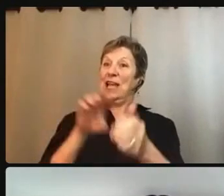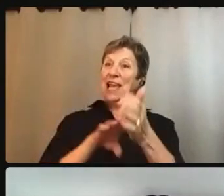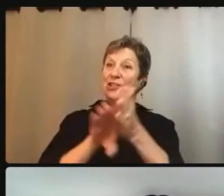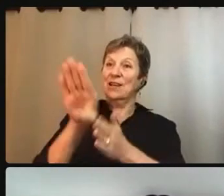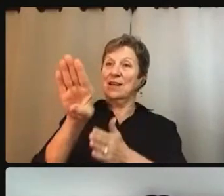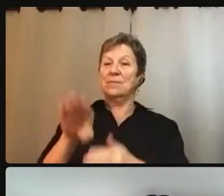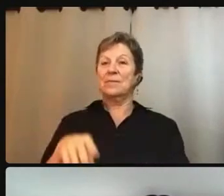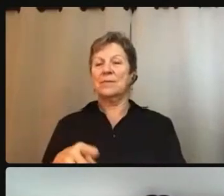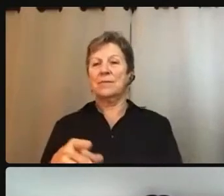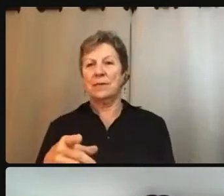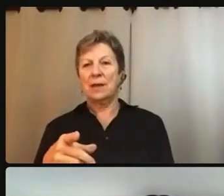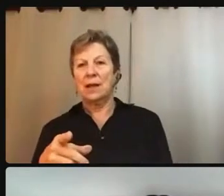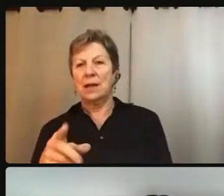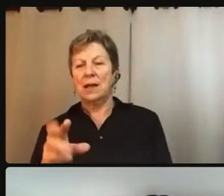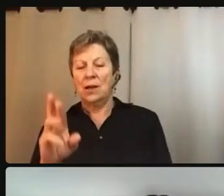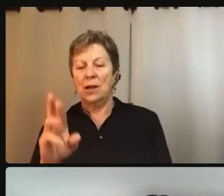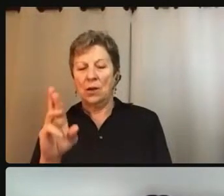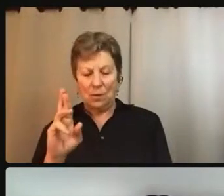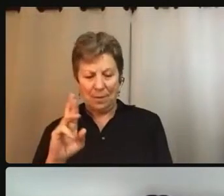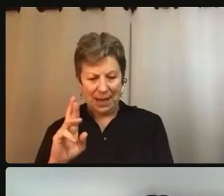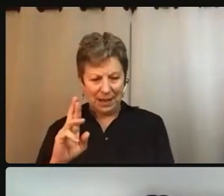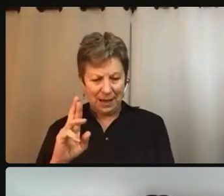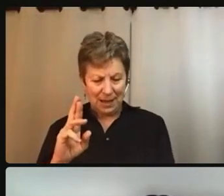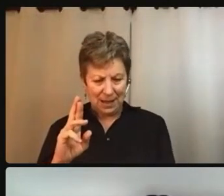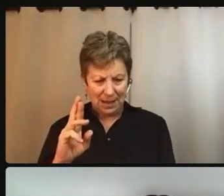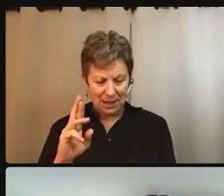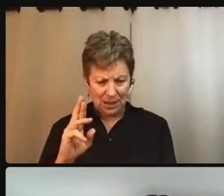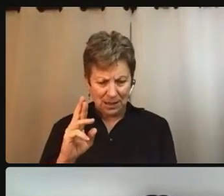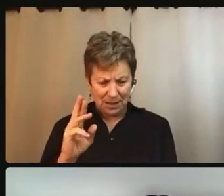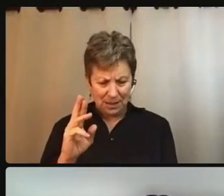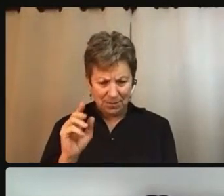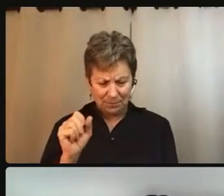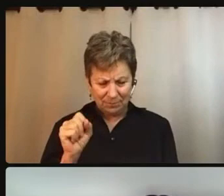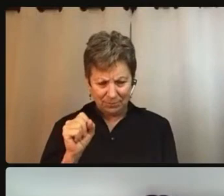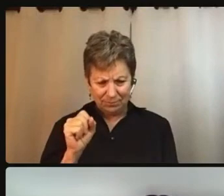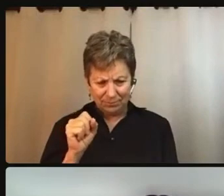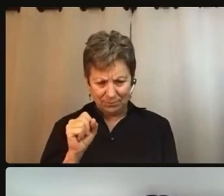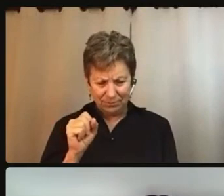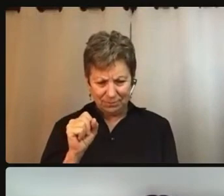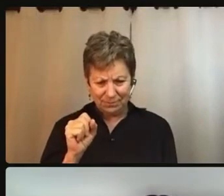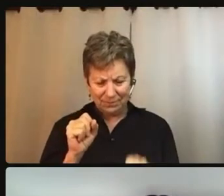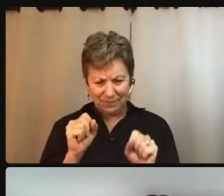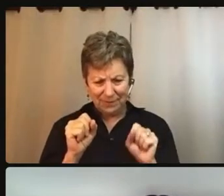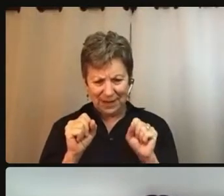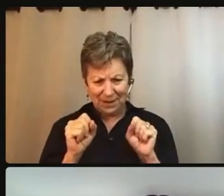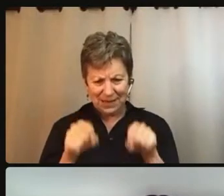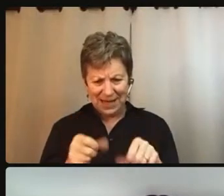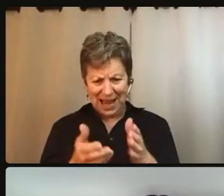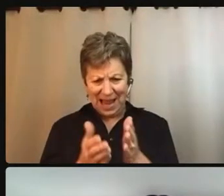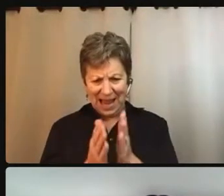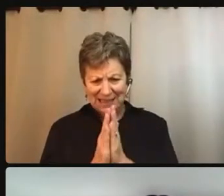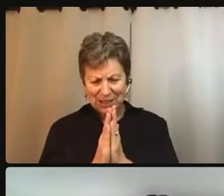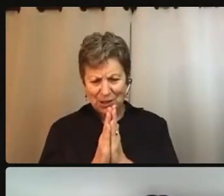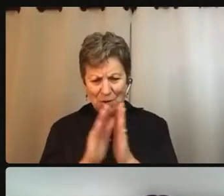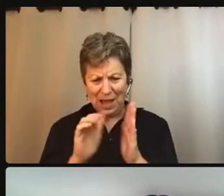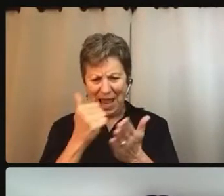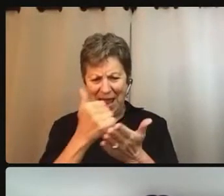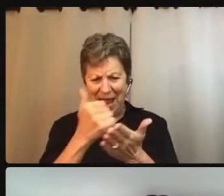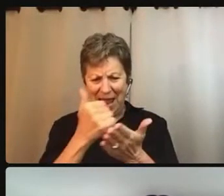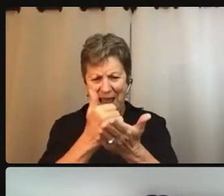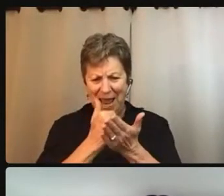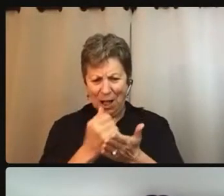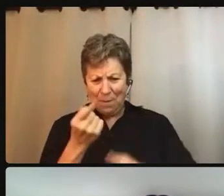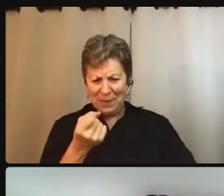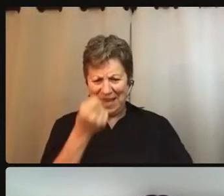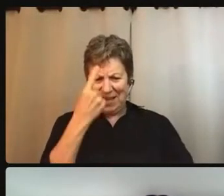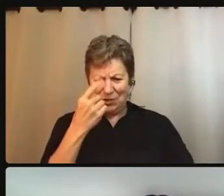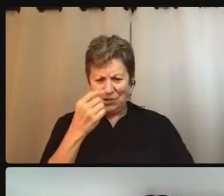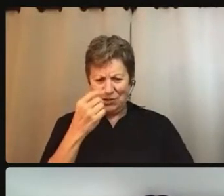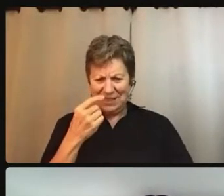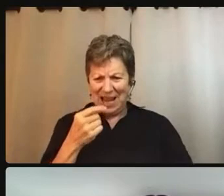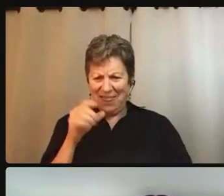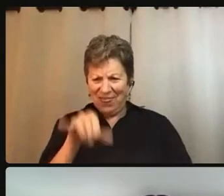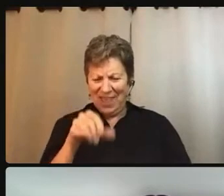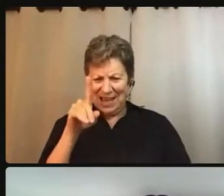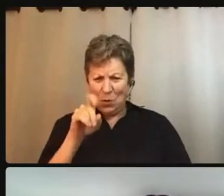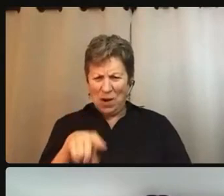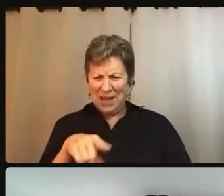OKAY, SO MEDICAID'S BIAS IS CAN